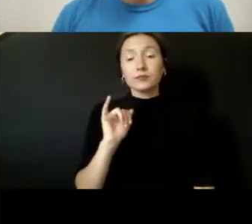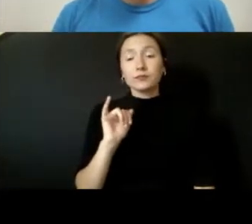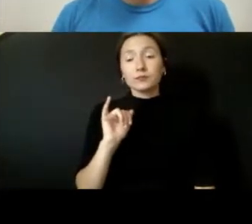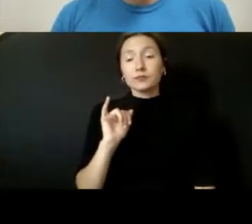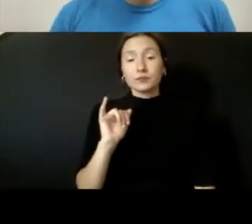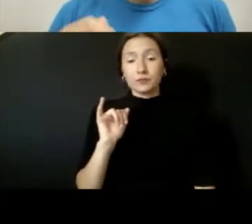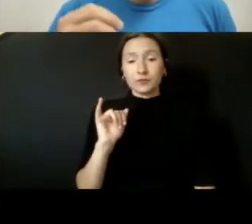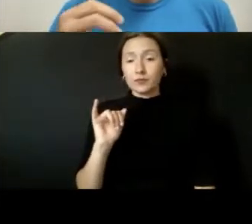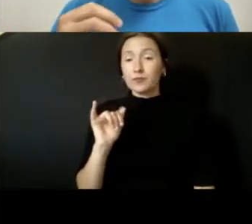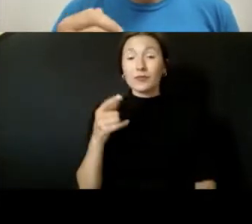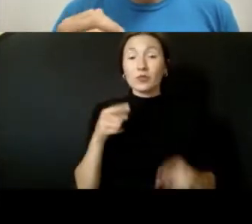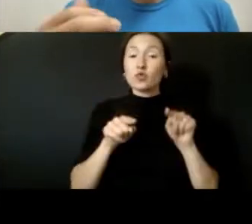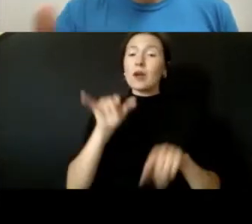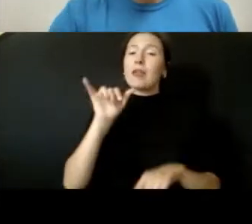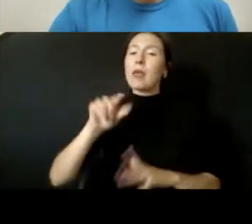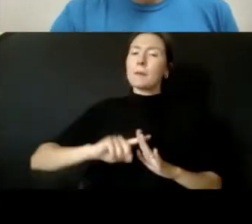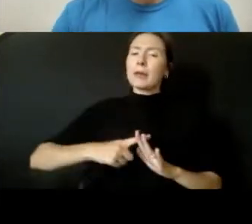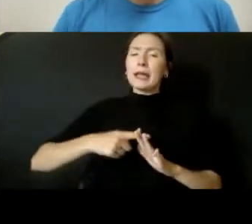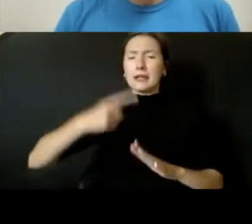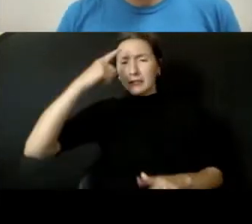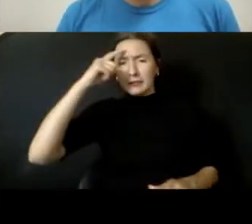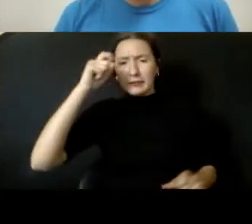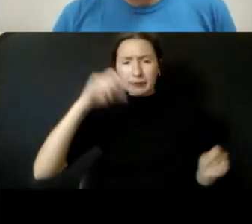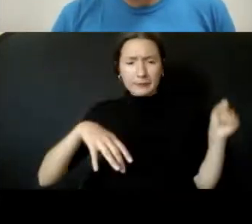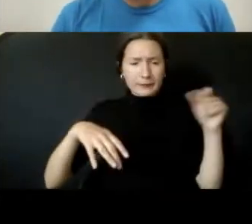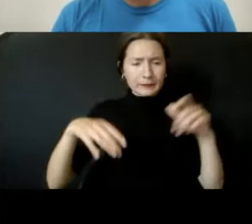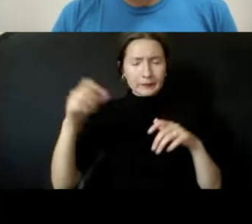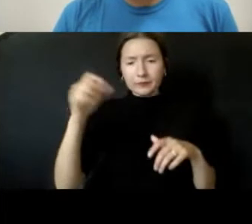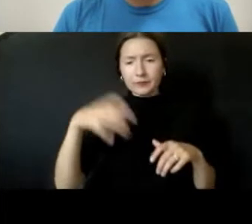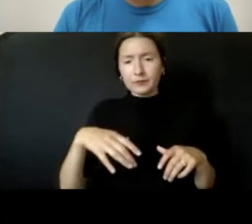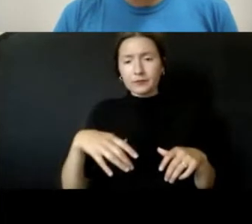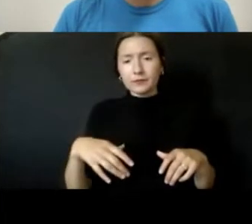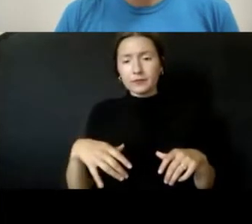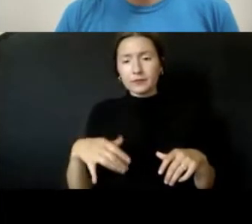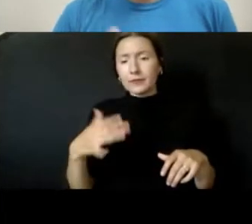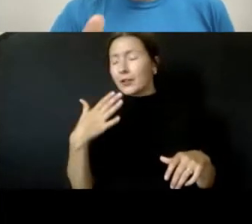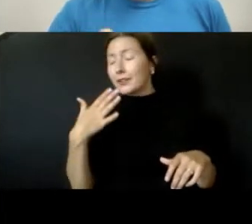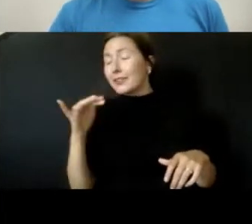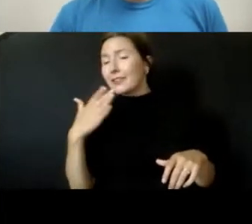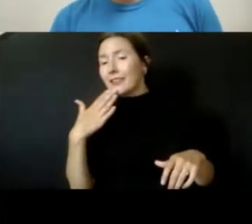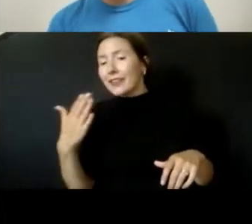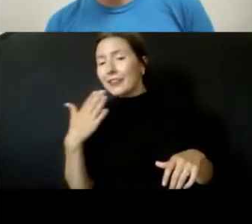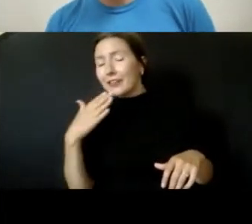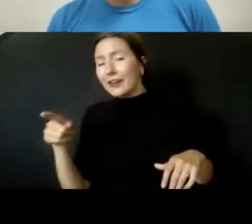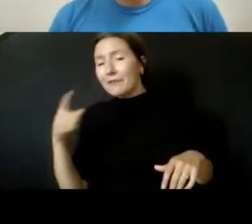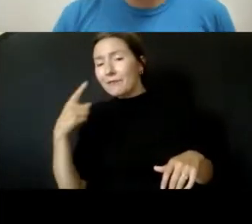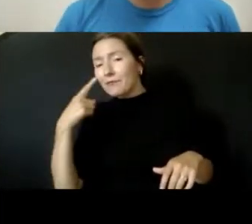and thank you uh sithara i think i said right so for sharing the the stephen lambert link that's